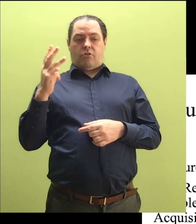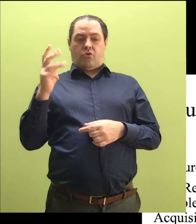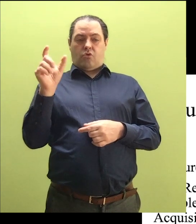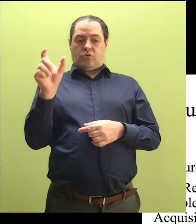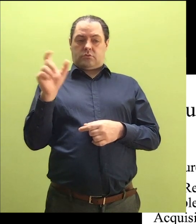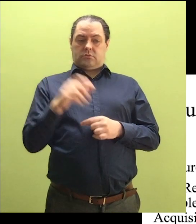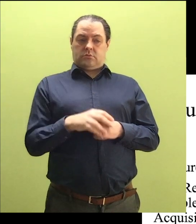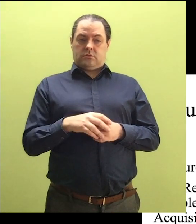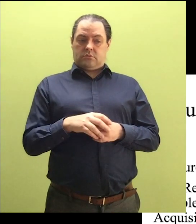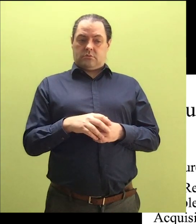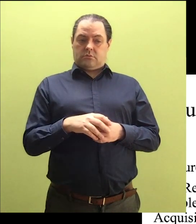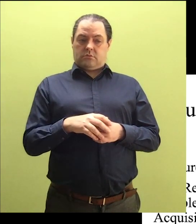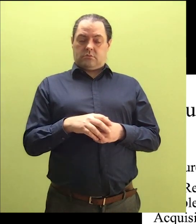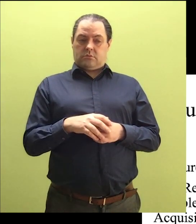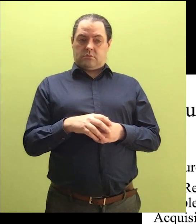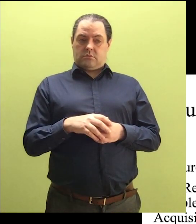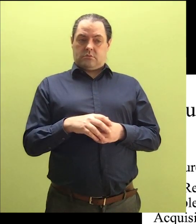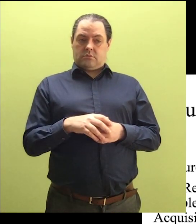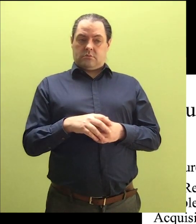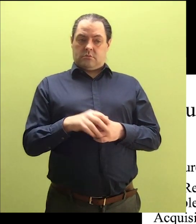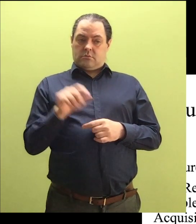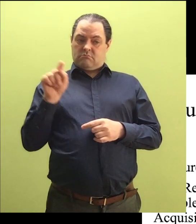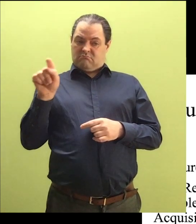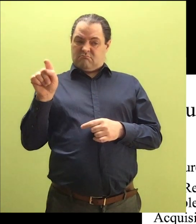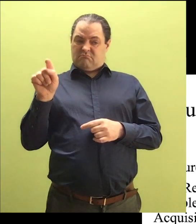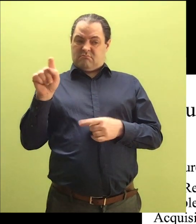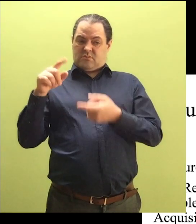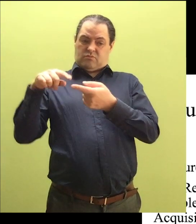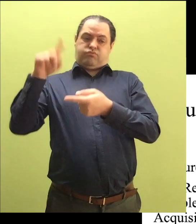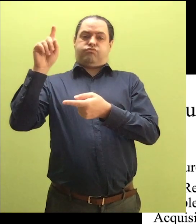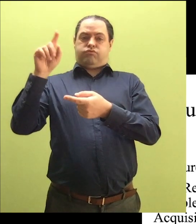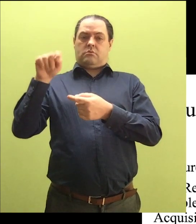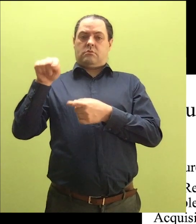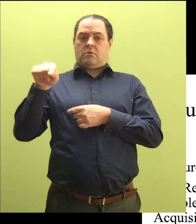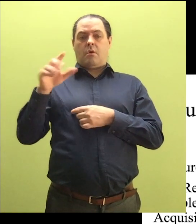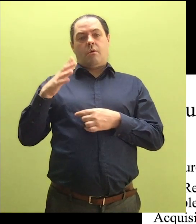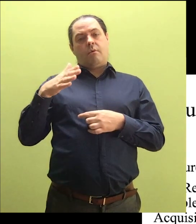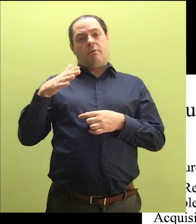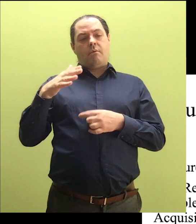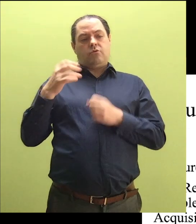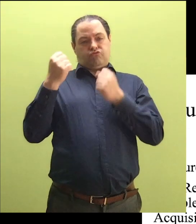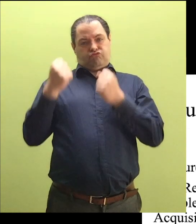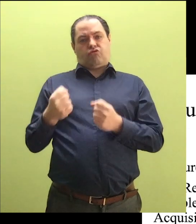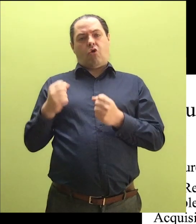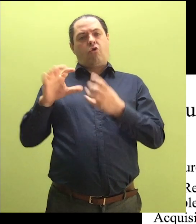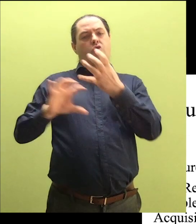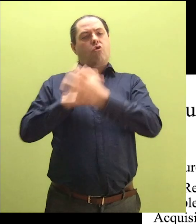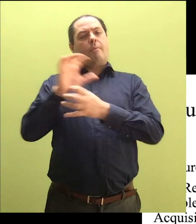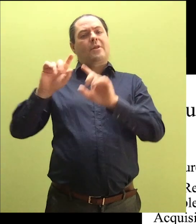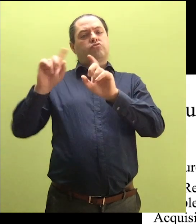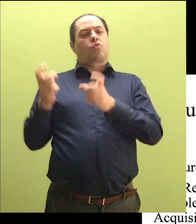that the early acquisition group produces predominantly complex clauses for causatives. This also backs up what figure 3